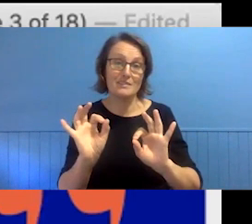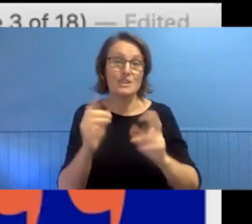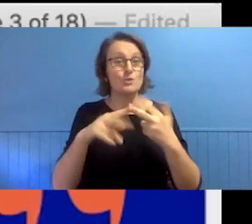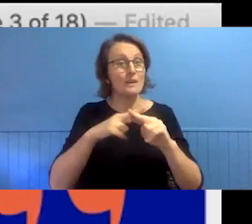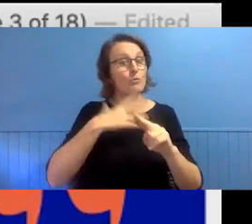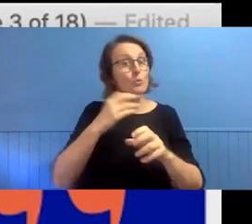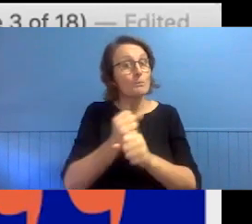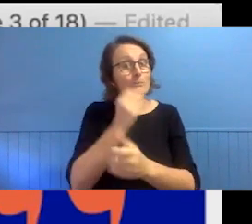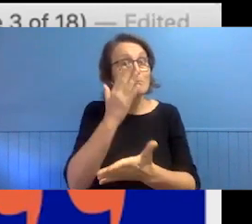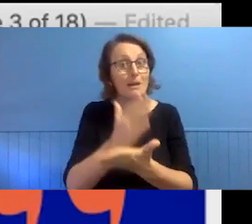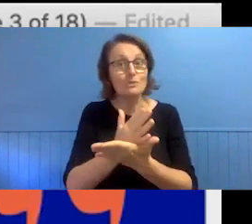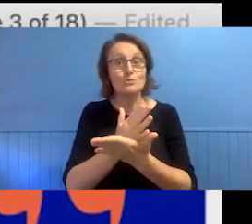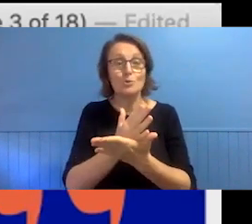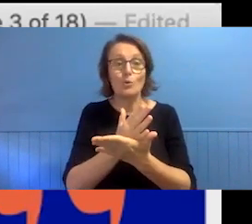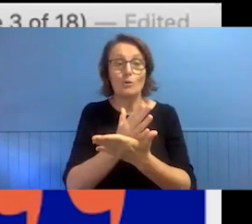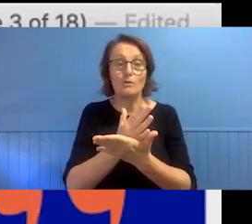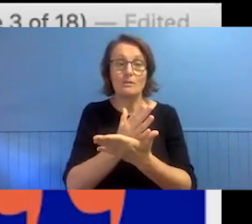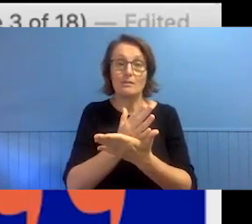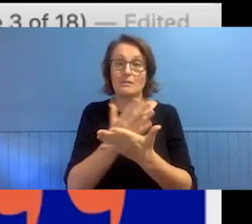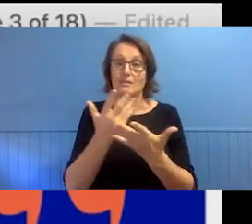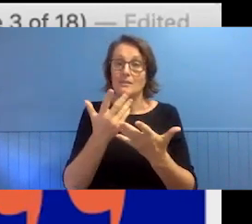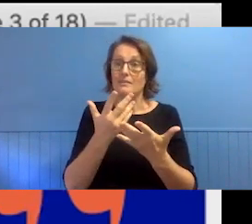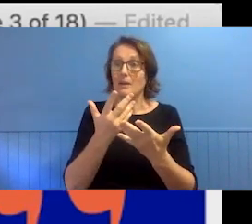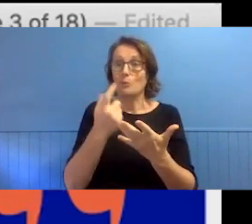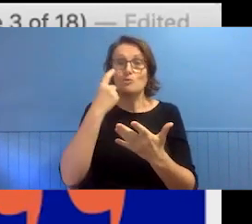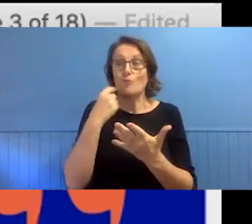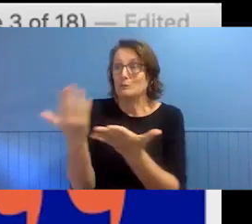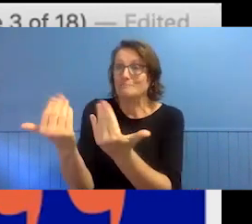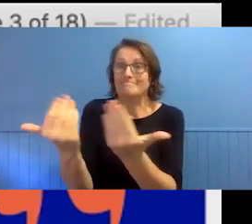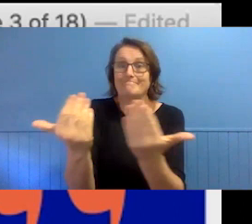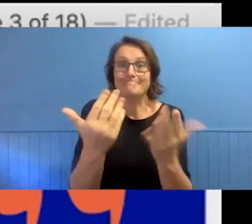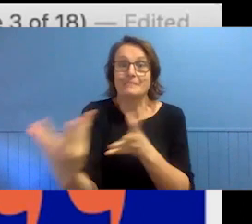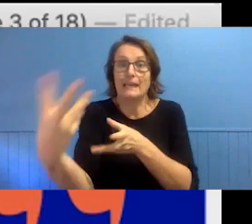inclusive as possible. In these times acknowledging that digital